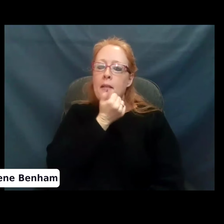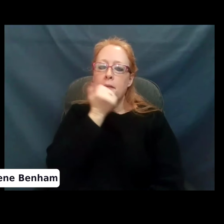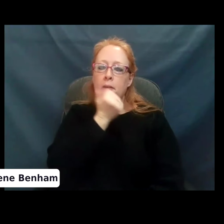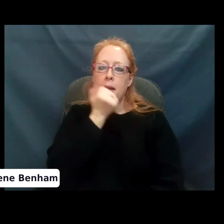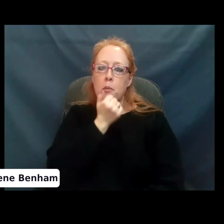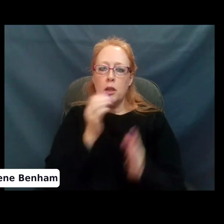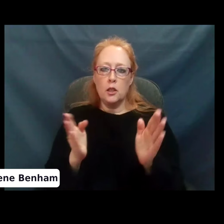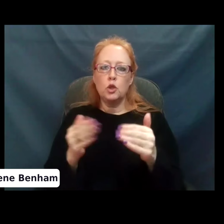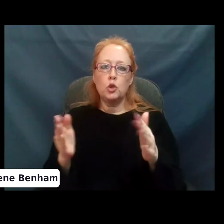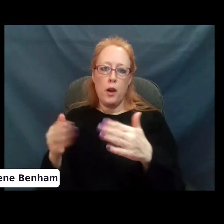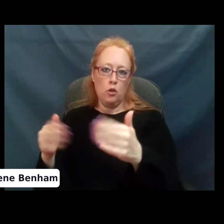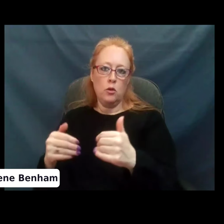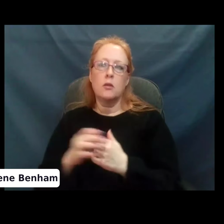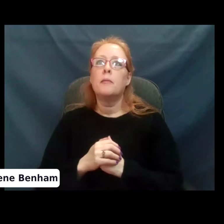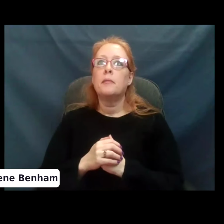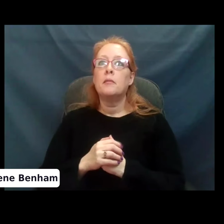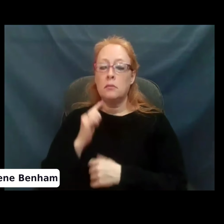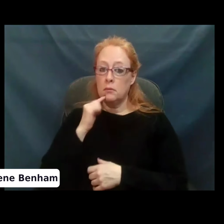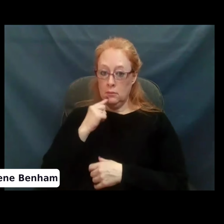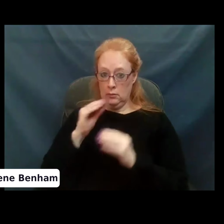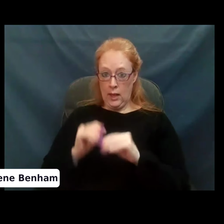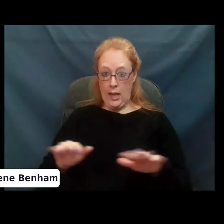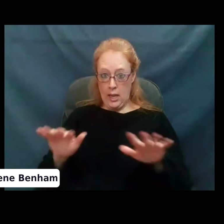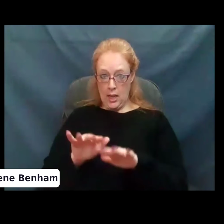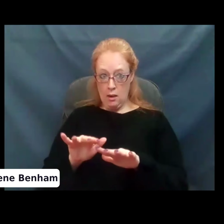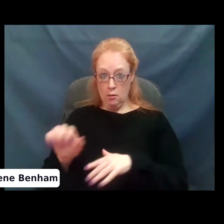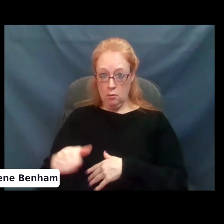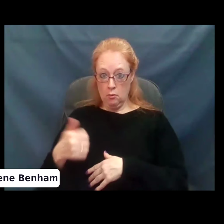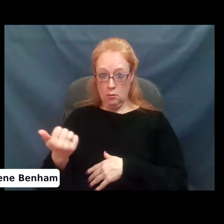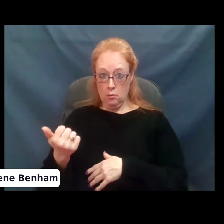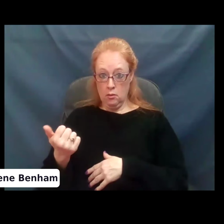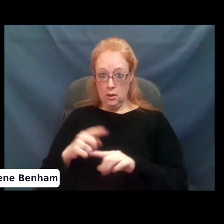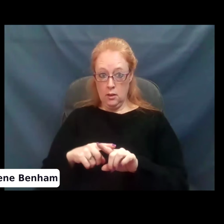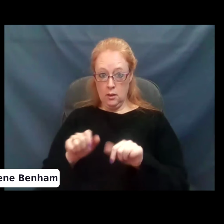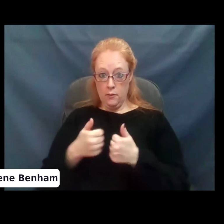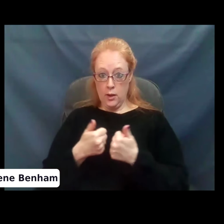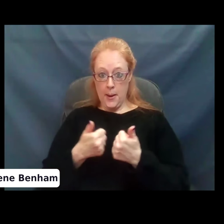Chel is chiming I'm a student teaching I had a student that had sight disability I made larger board out of fabric squares. Angie: Yeah. Daniel: Oh that's brilliant.